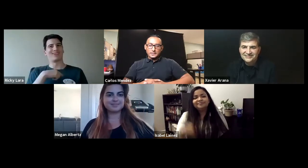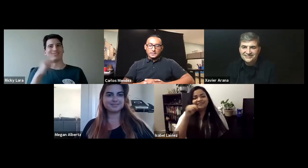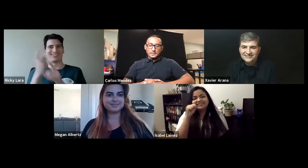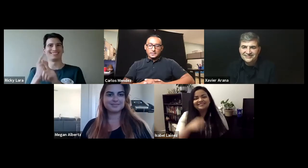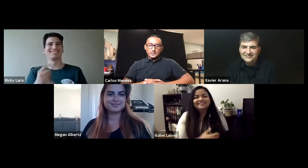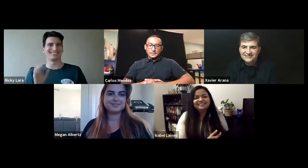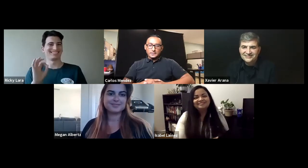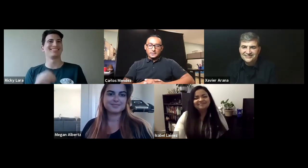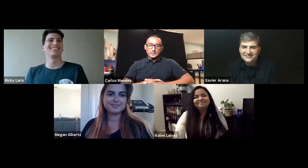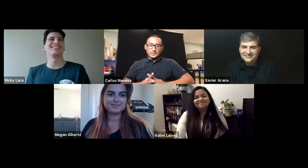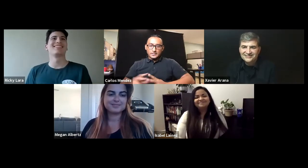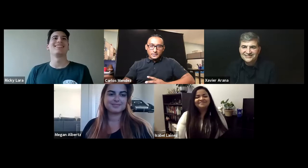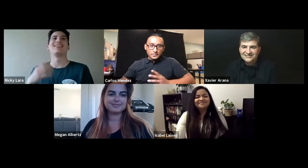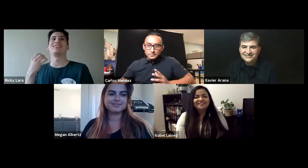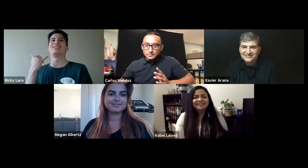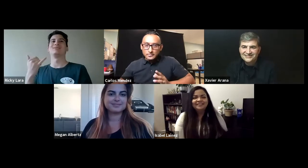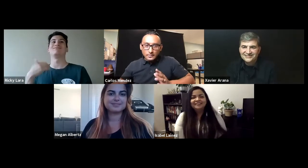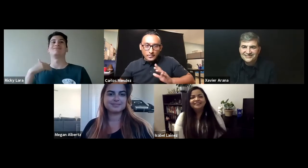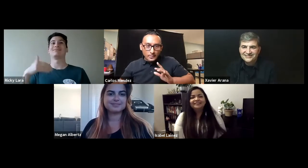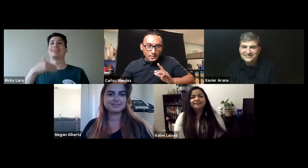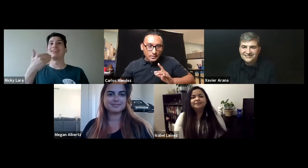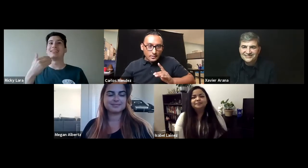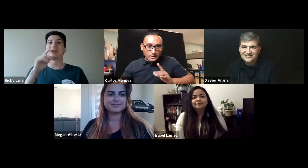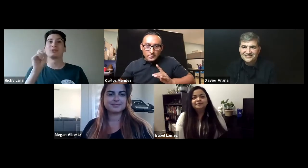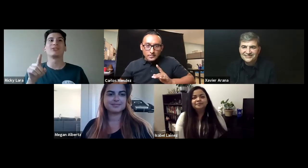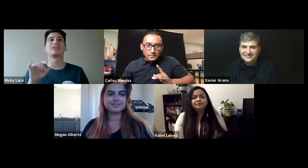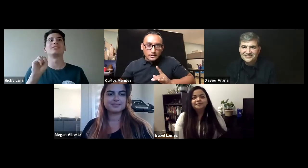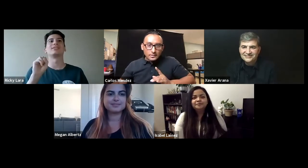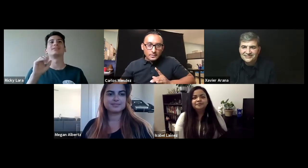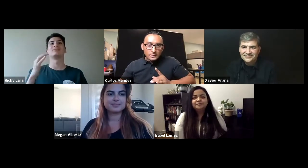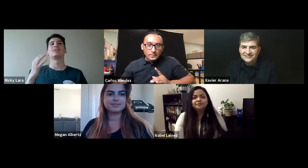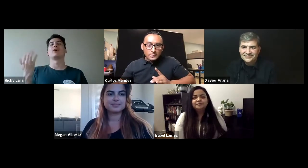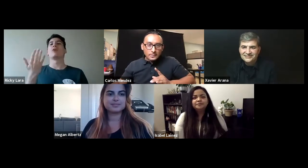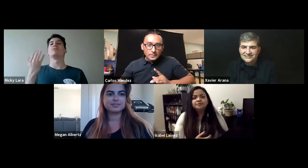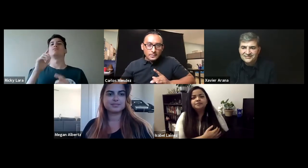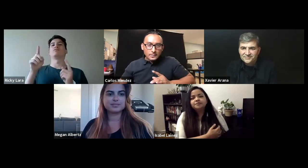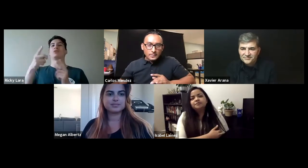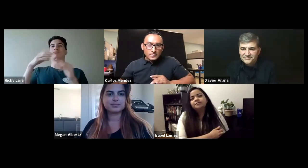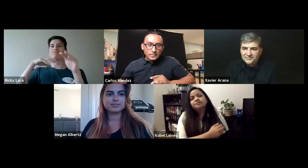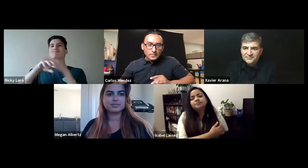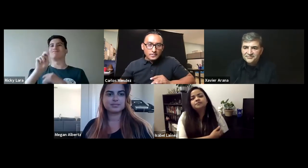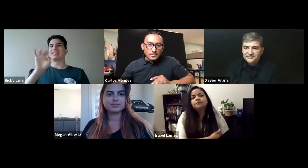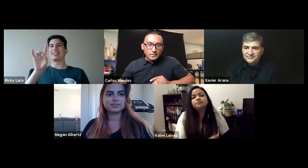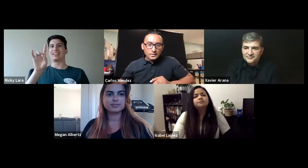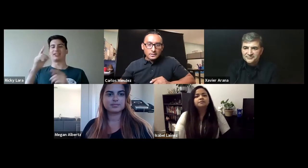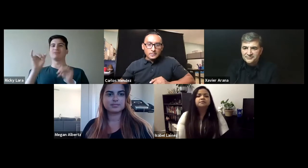Thank you. Yes, you are correct. So, now I'm gonna ask a question.